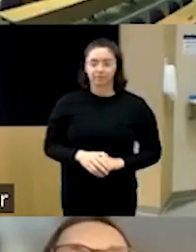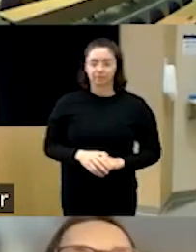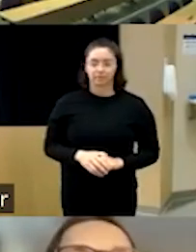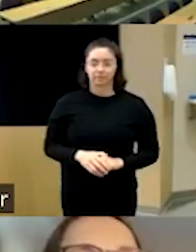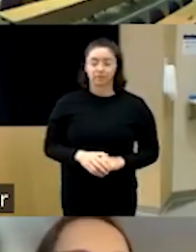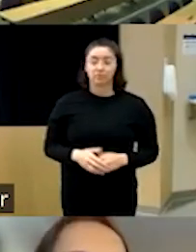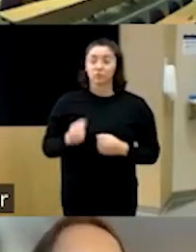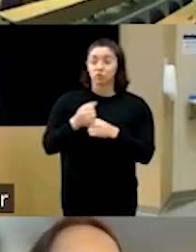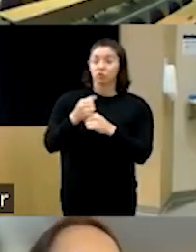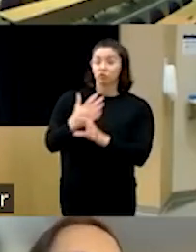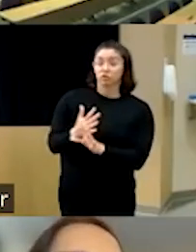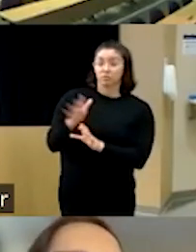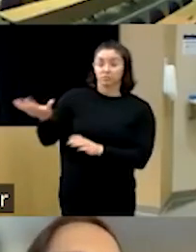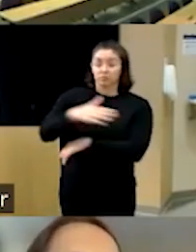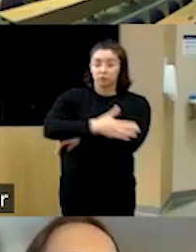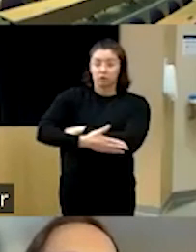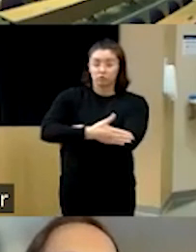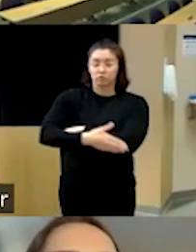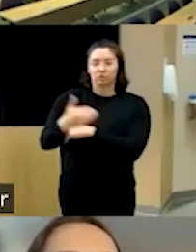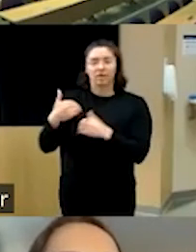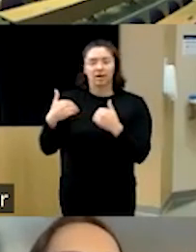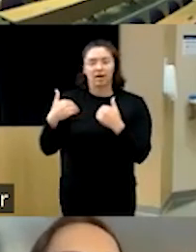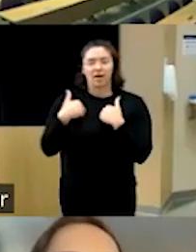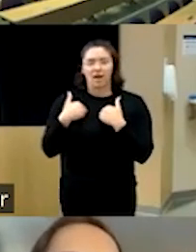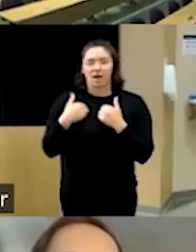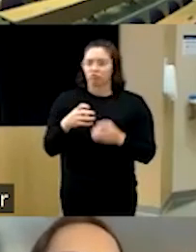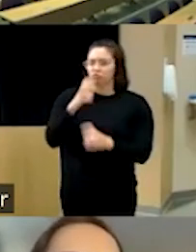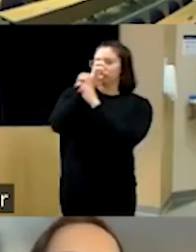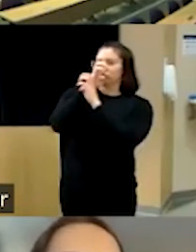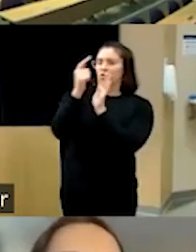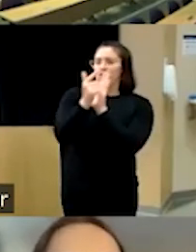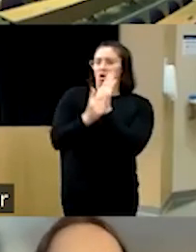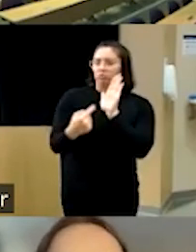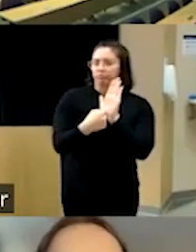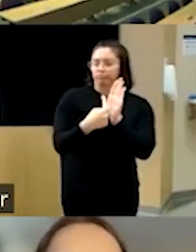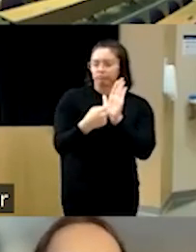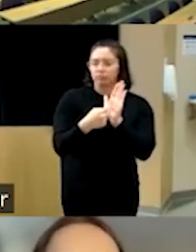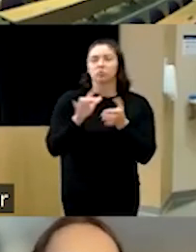um in Germany we have um quite strict laws about the prescription of opioids